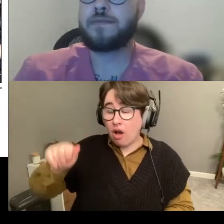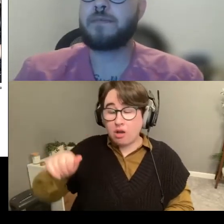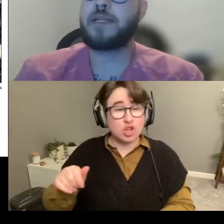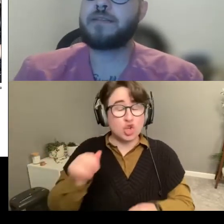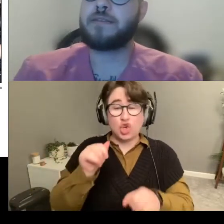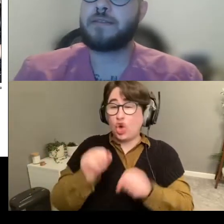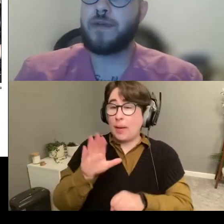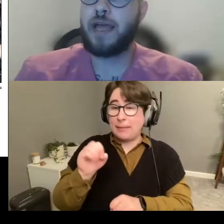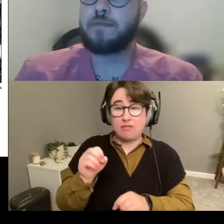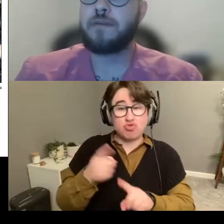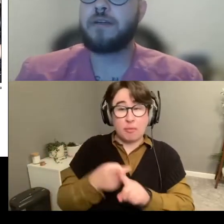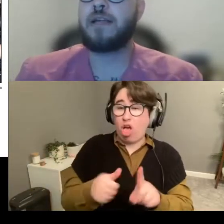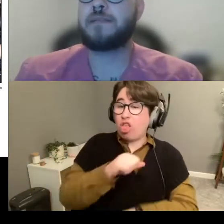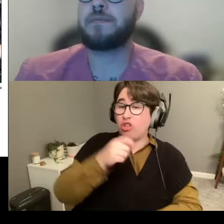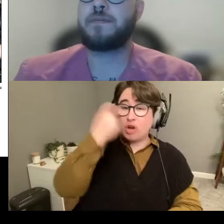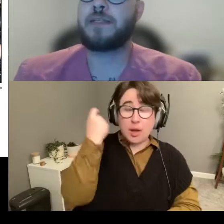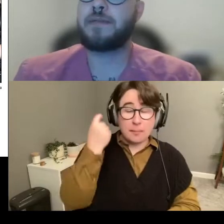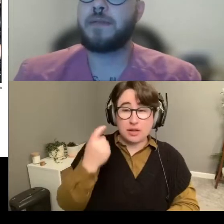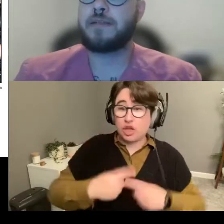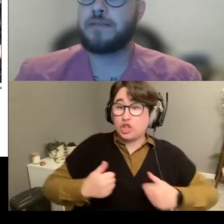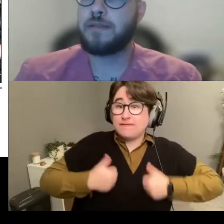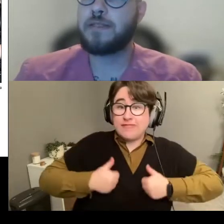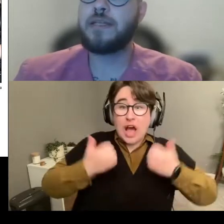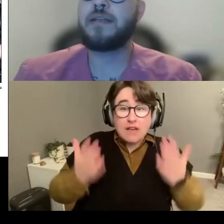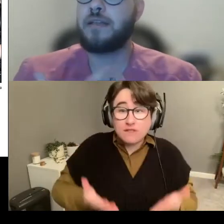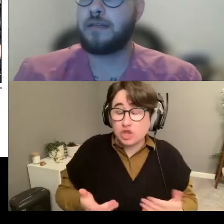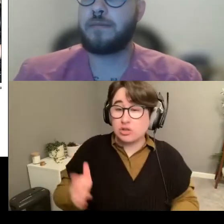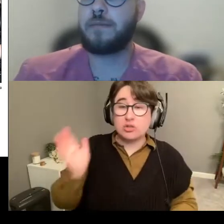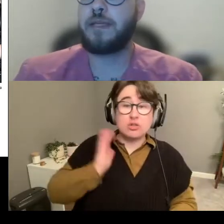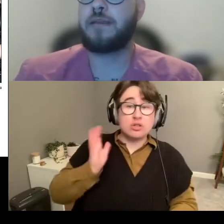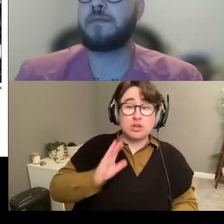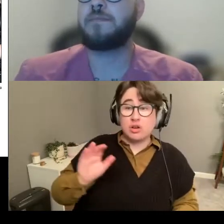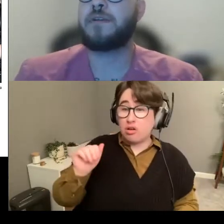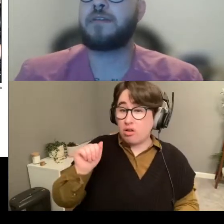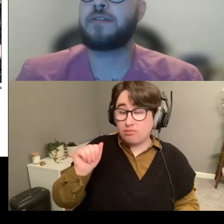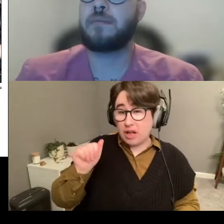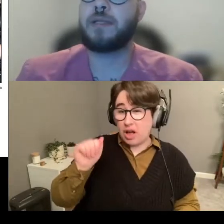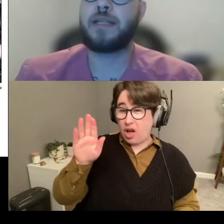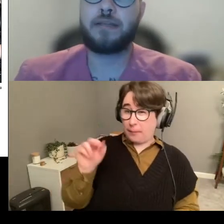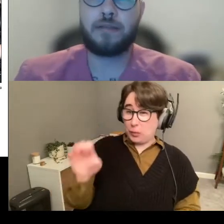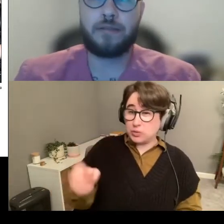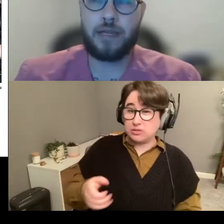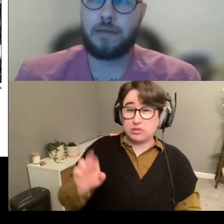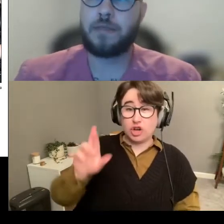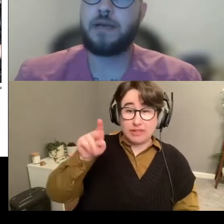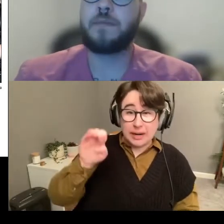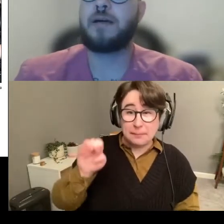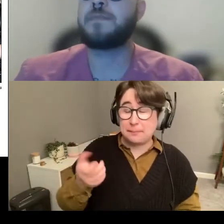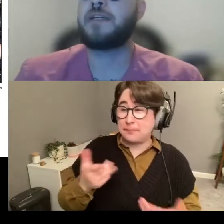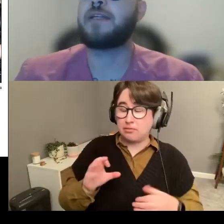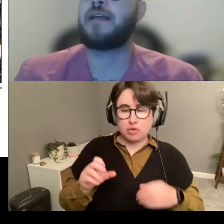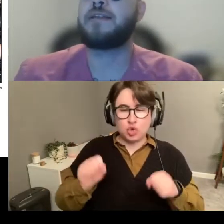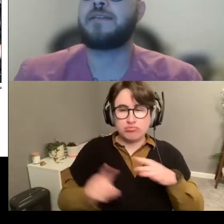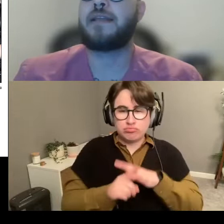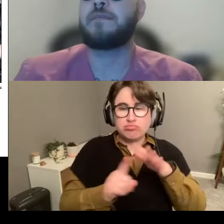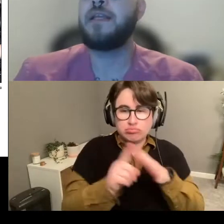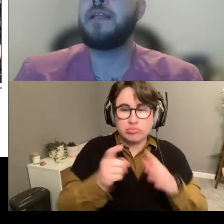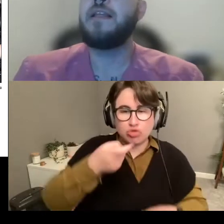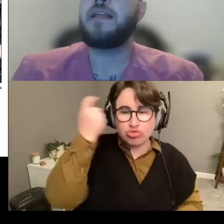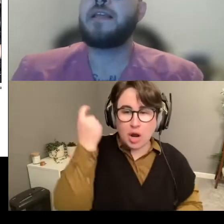If somebody is a survivor, has previously been assaulted, there could be further trauma that could come up during that exam.